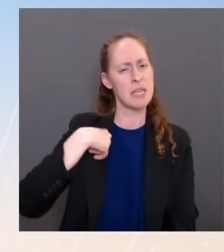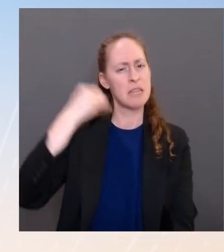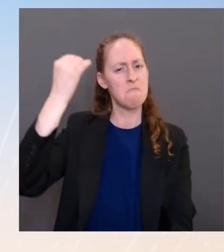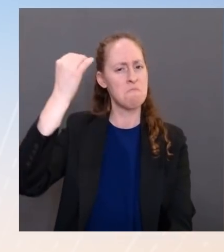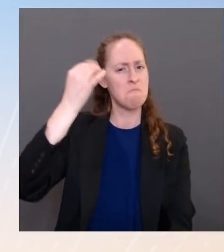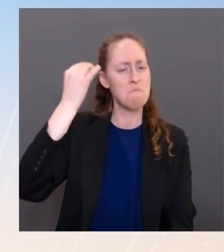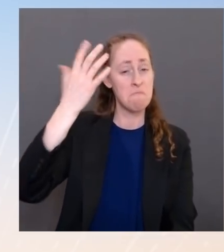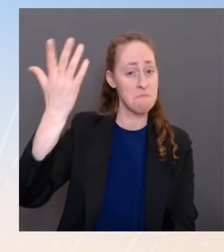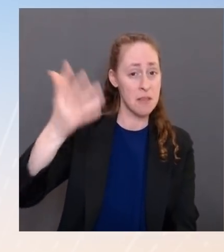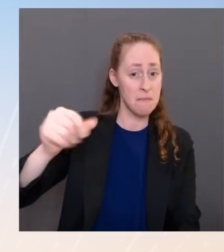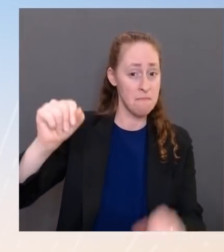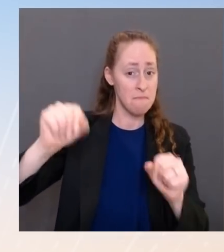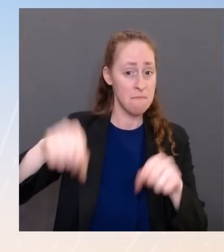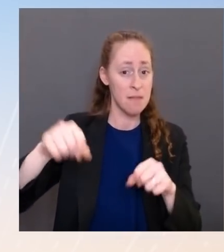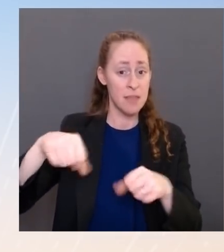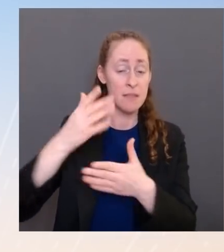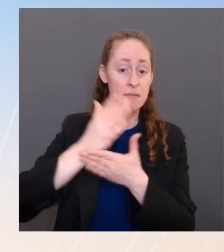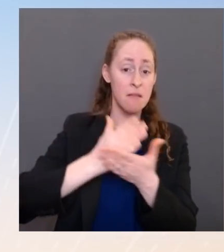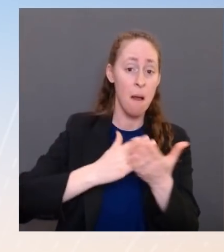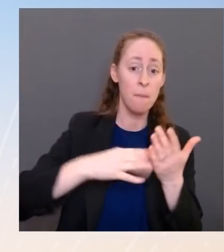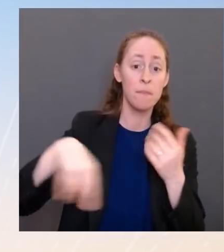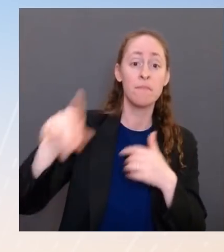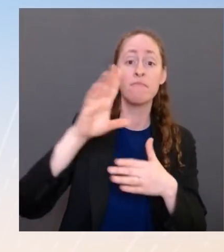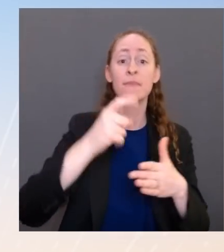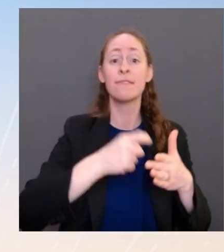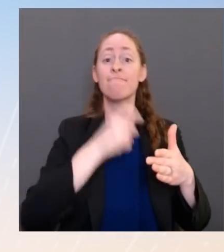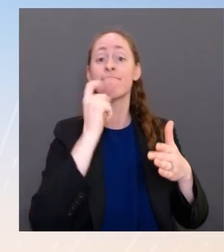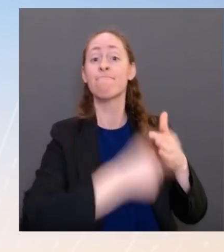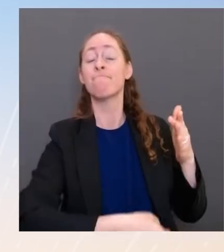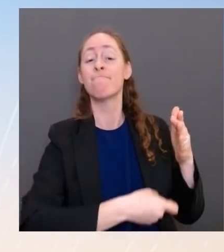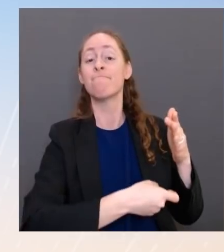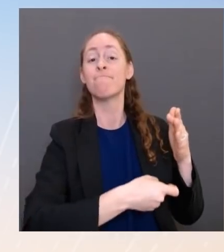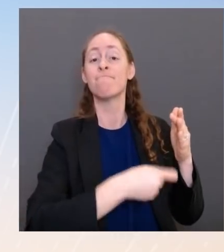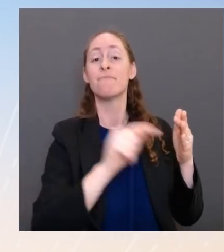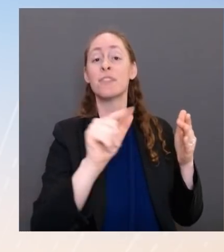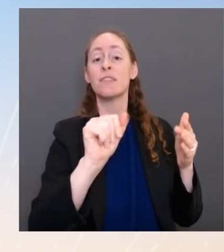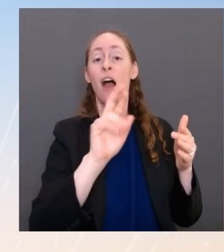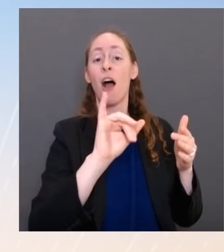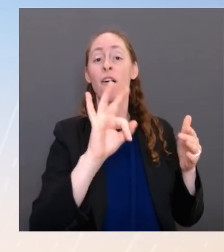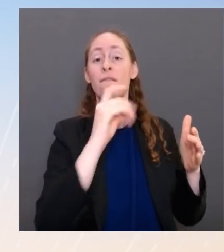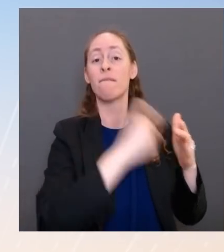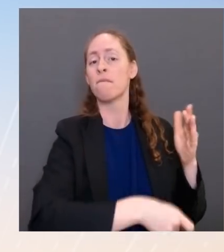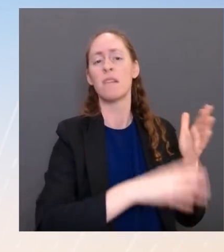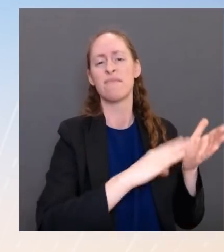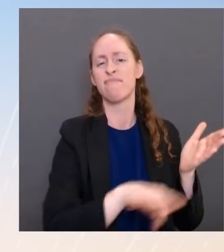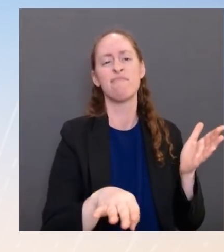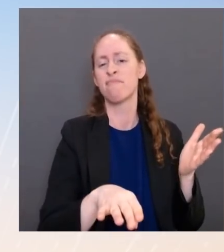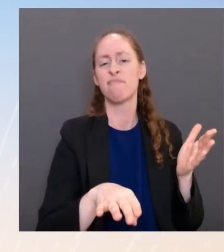is secure, strong, you know, easily accessible? Ms. Psaki: You love -- you love some good Canadian lumber.